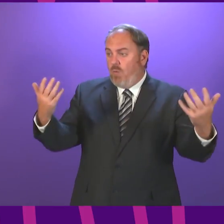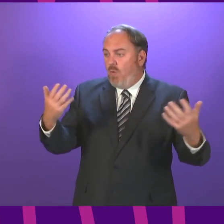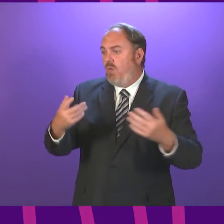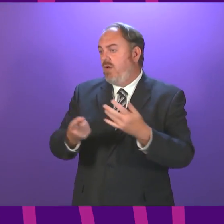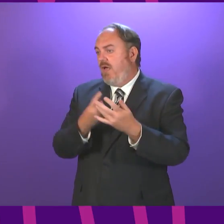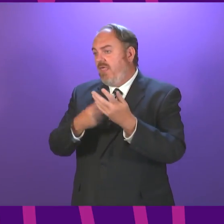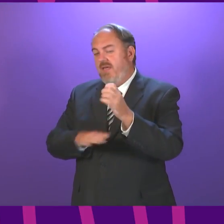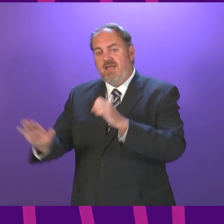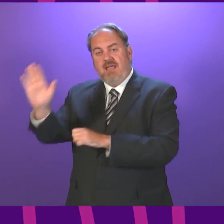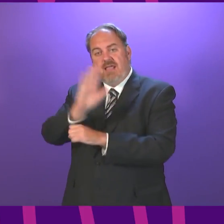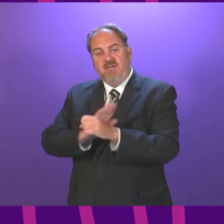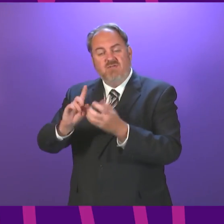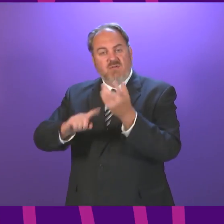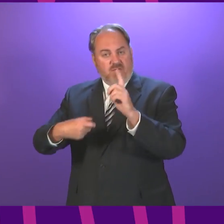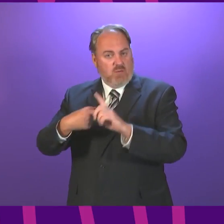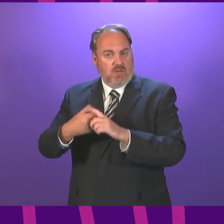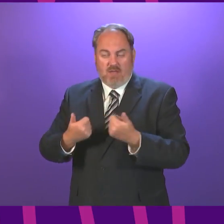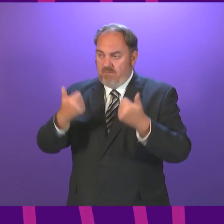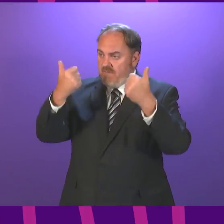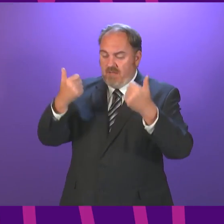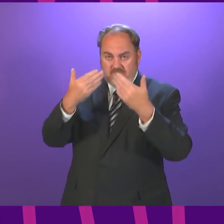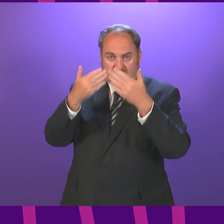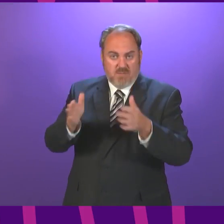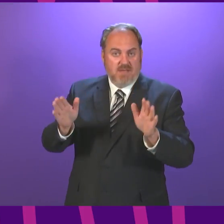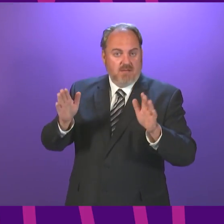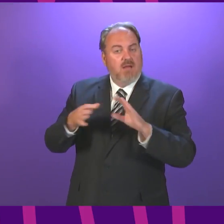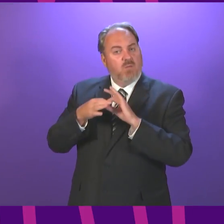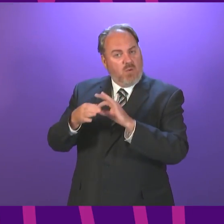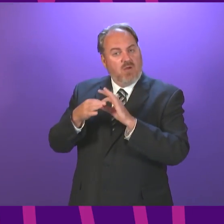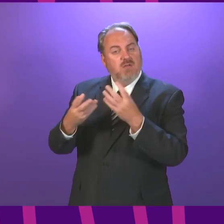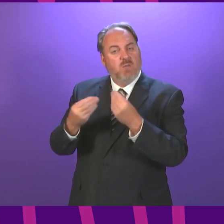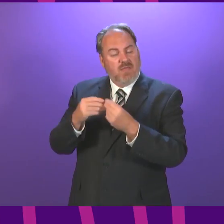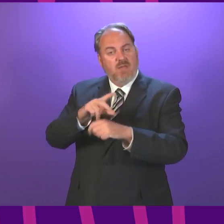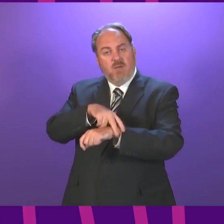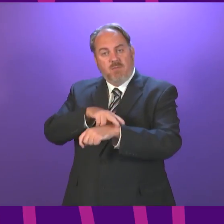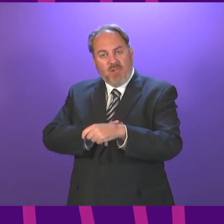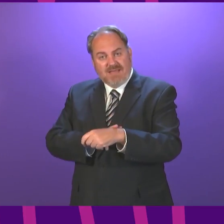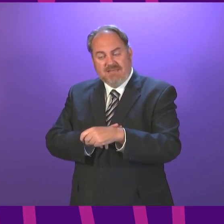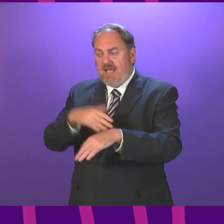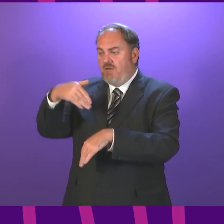I assure Mr Sweeney that I have engaged with police and crime commissioners. It strikes